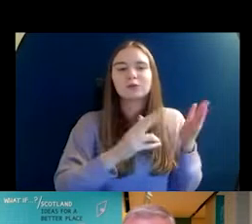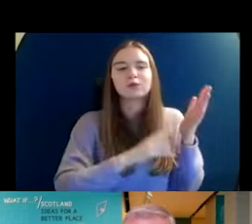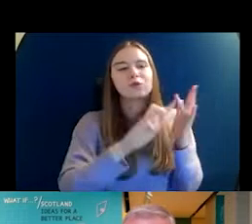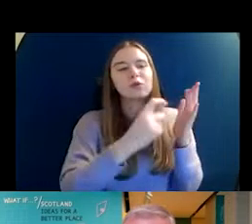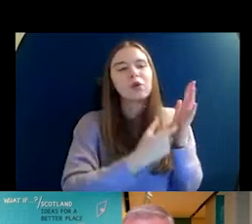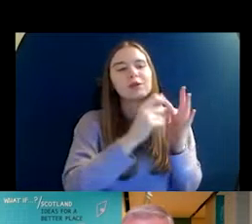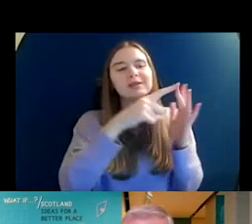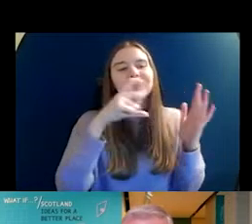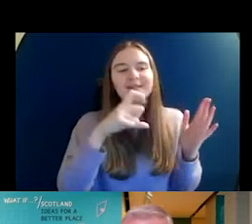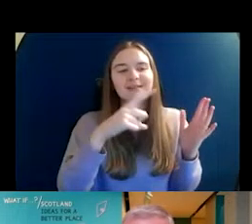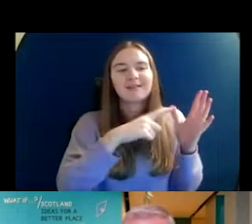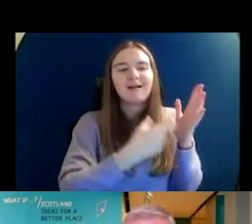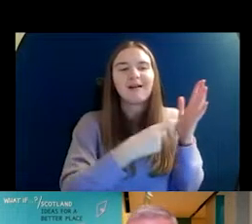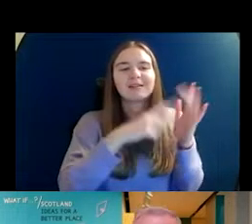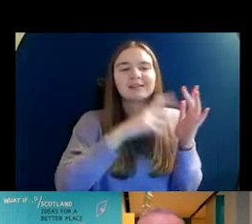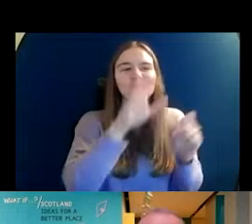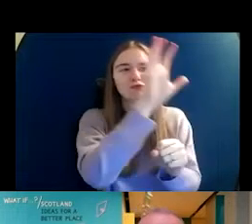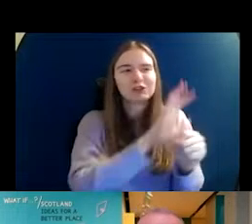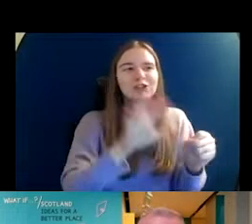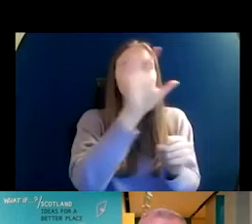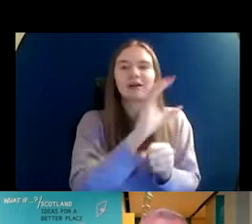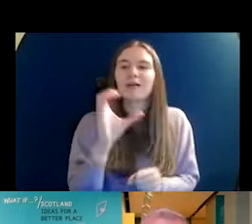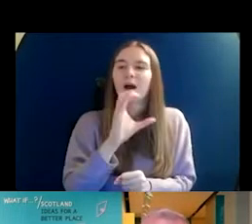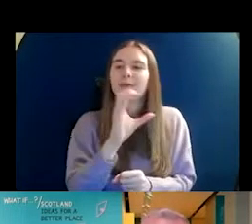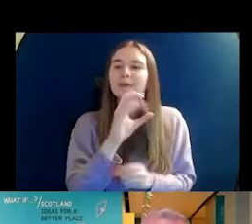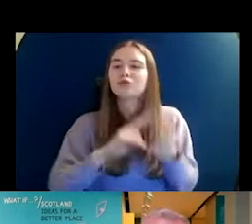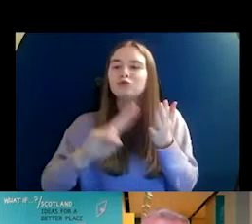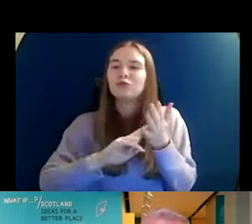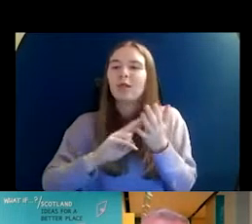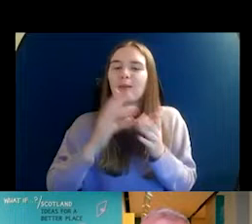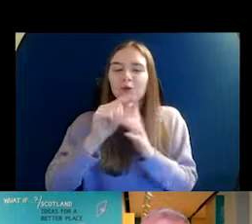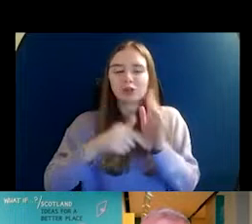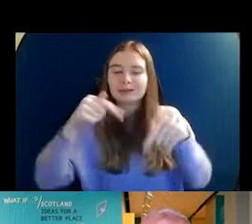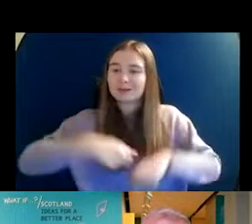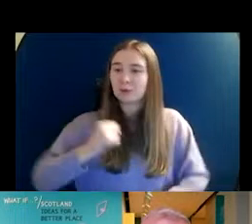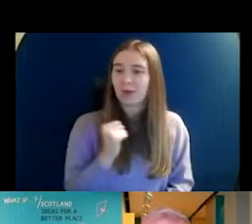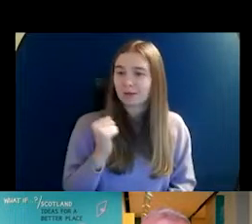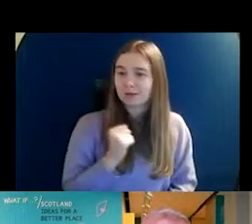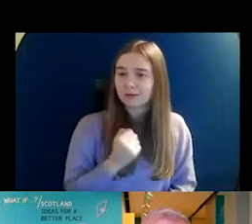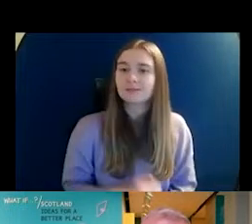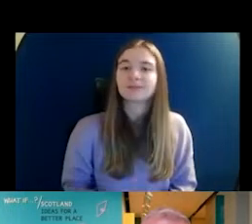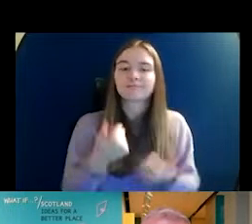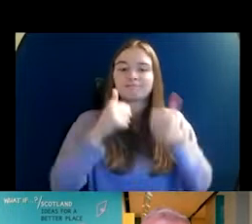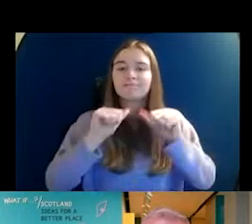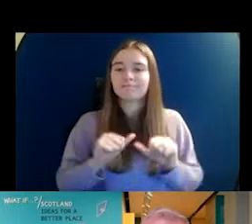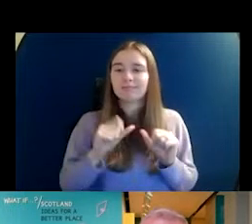and also carbon neutral community projects within Scotland. Next up, we have Catriona Patterson